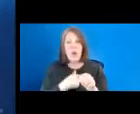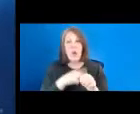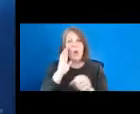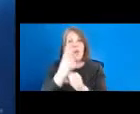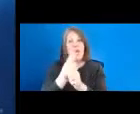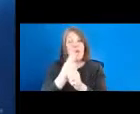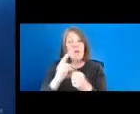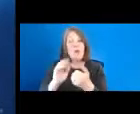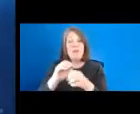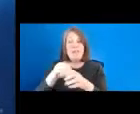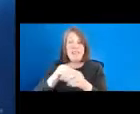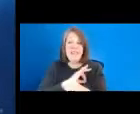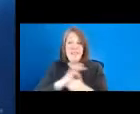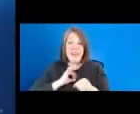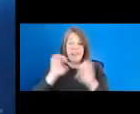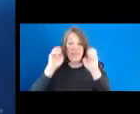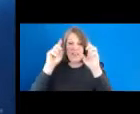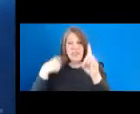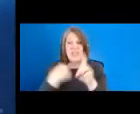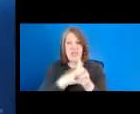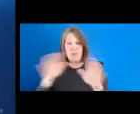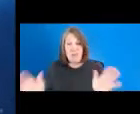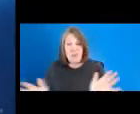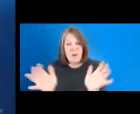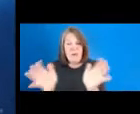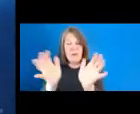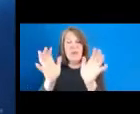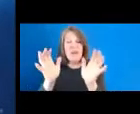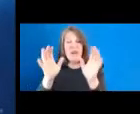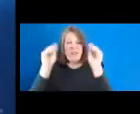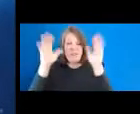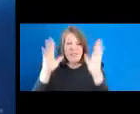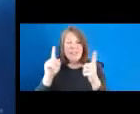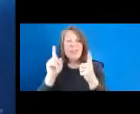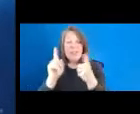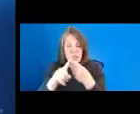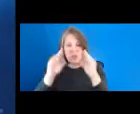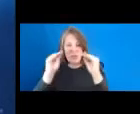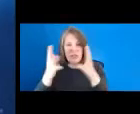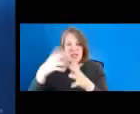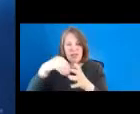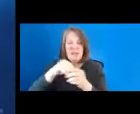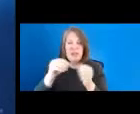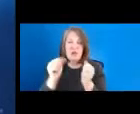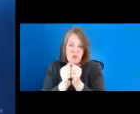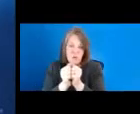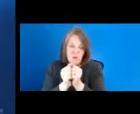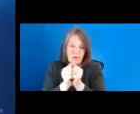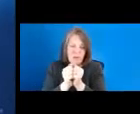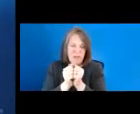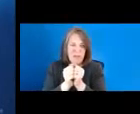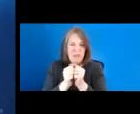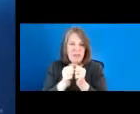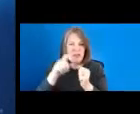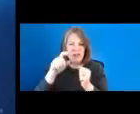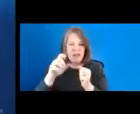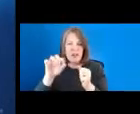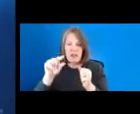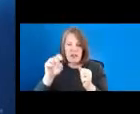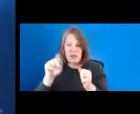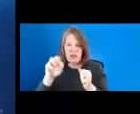our faculty we have teach to include -- we feel this is a critical component --